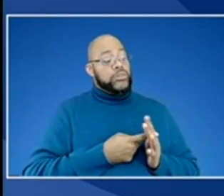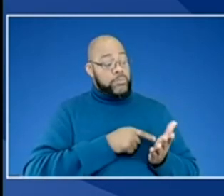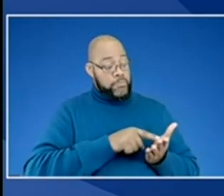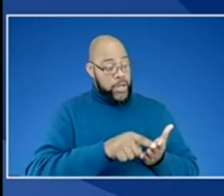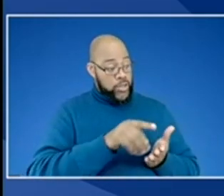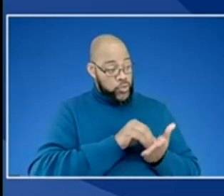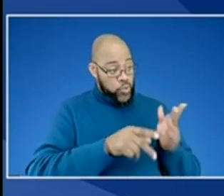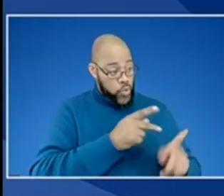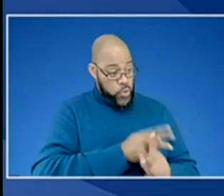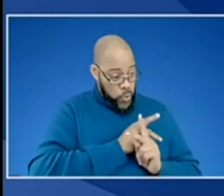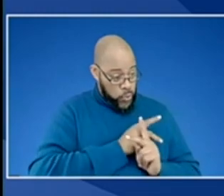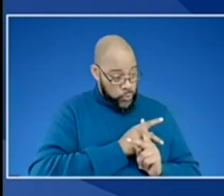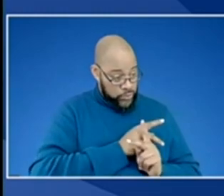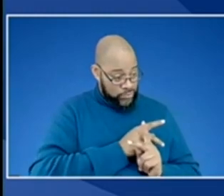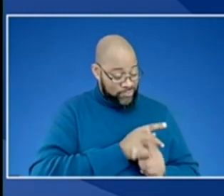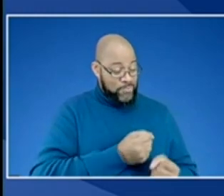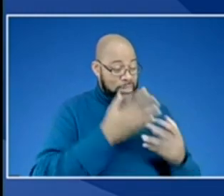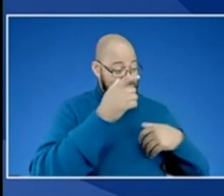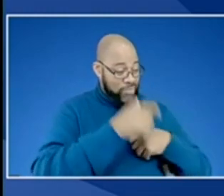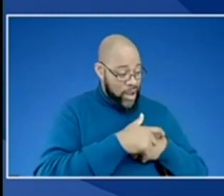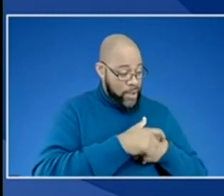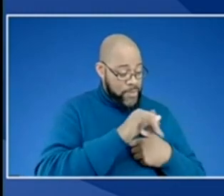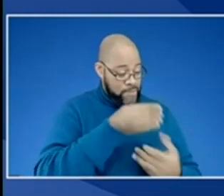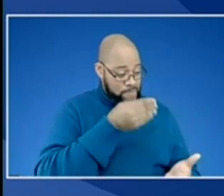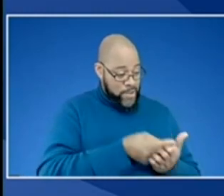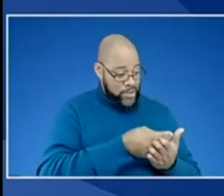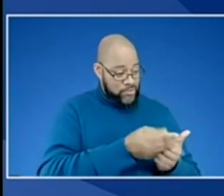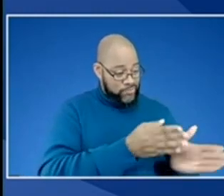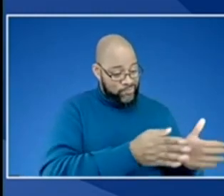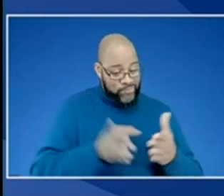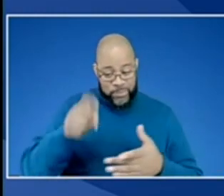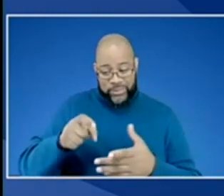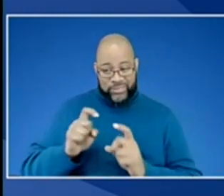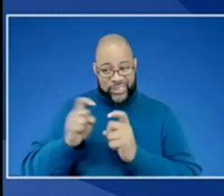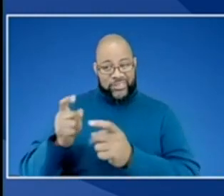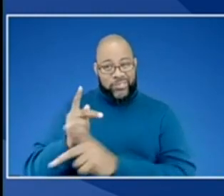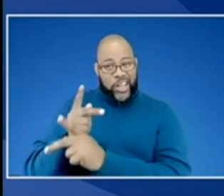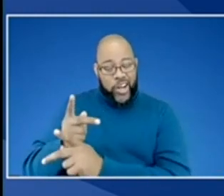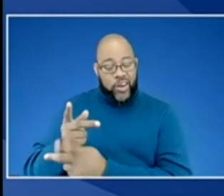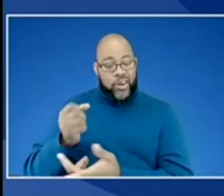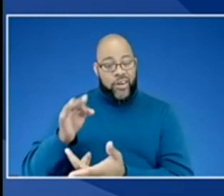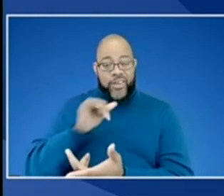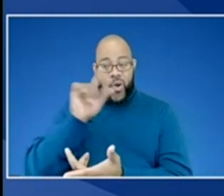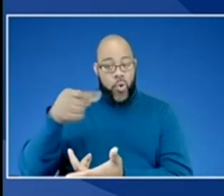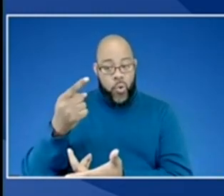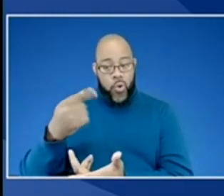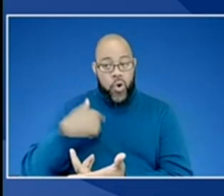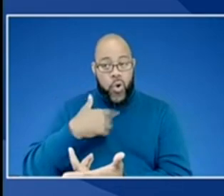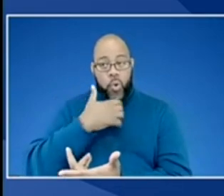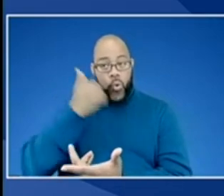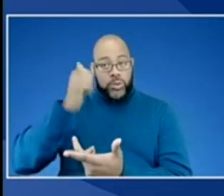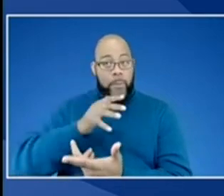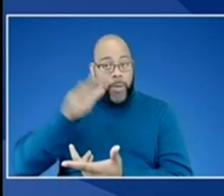those student loans, a lot of times those funds have to go to the care of not only our elderly parents, but for those